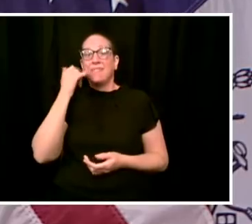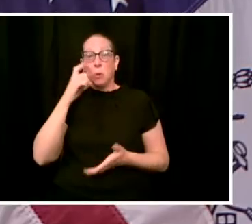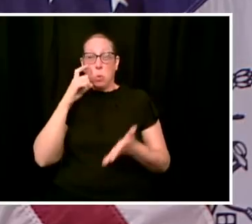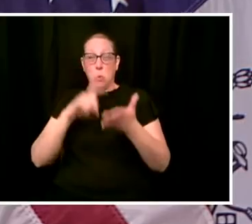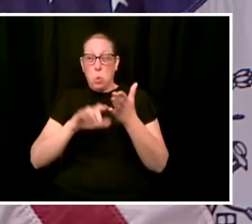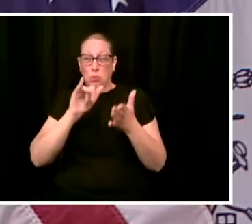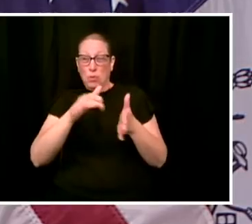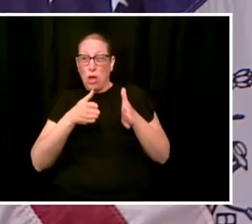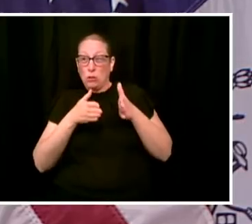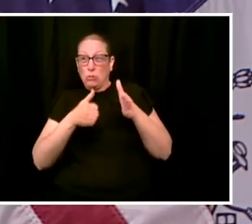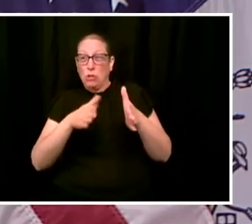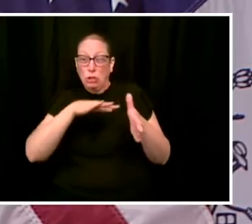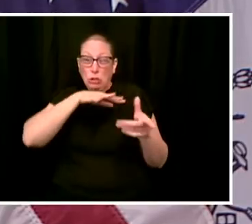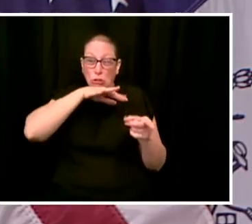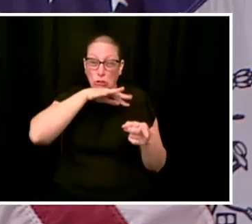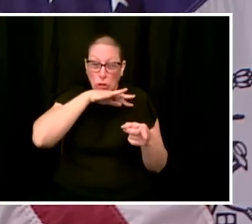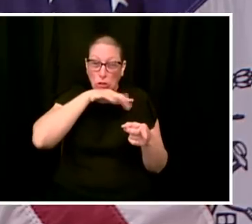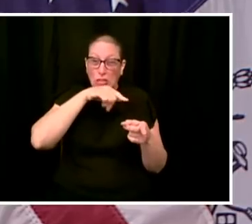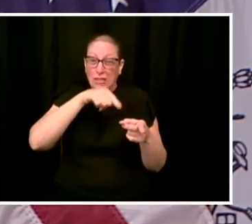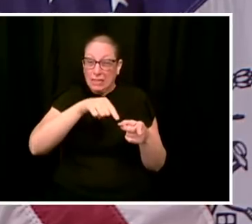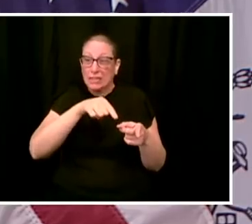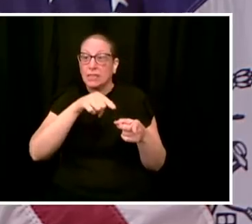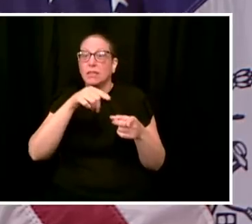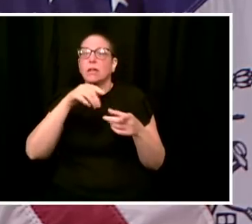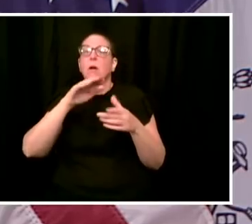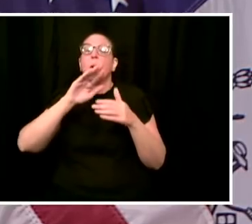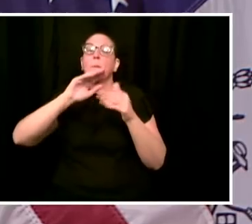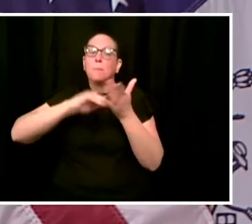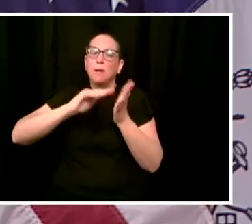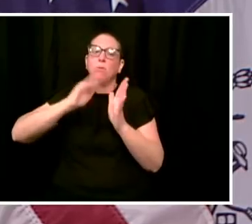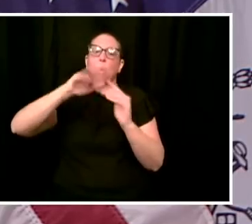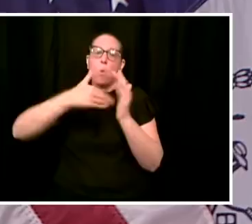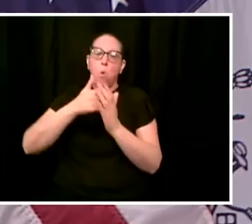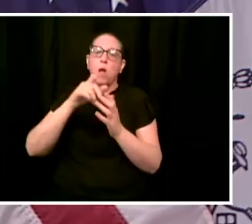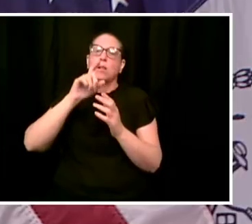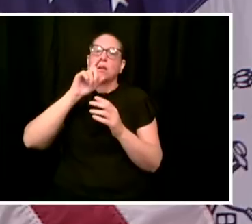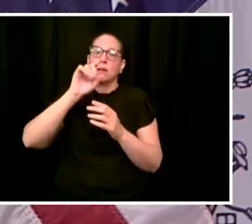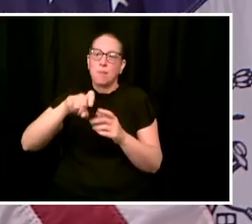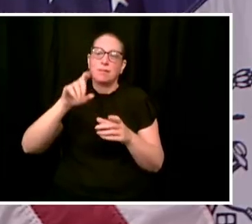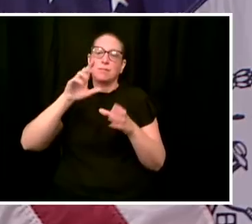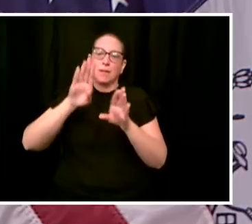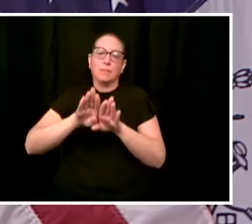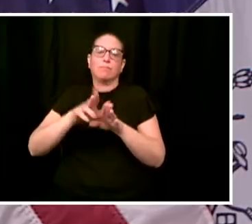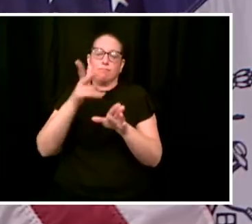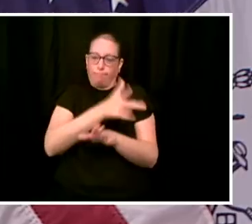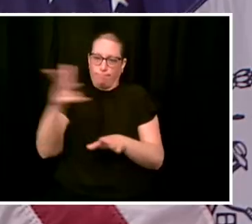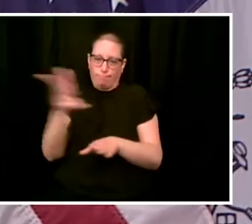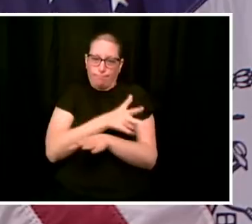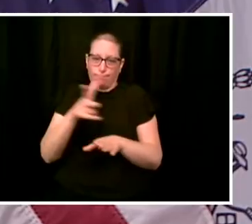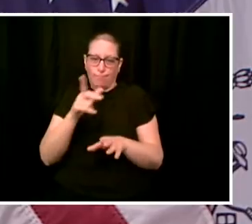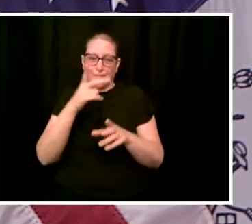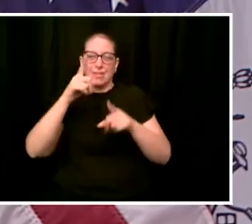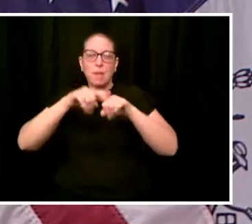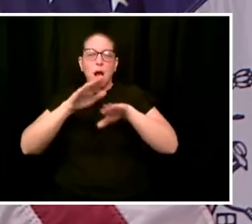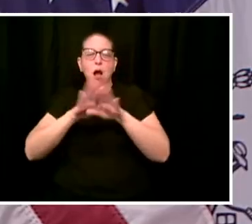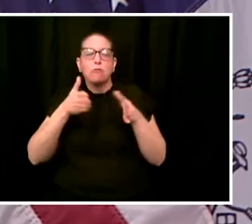WIDE SIMULTANEOUSLY. SO IF E WITH SEE A PROBLEM IN A NUMBER OF AREAS WE HAVE TO TURN IT ON EVERYWHERE